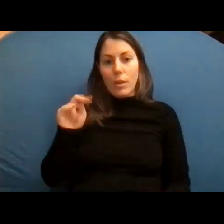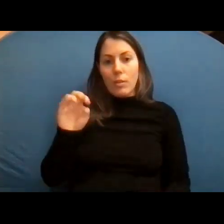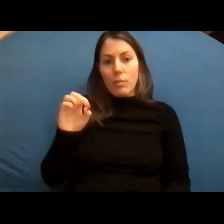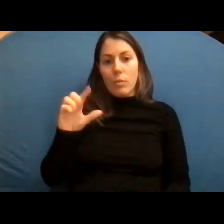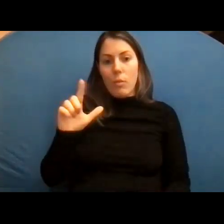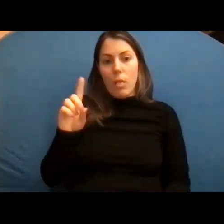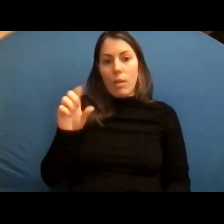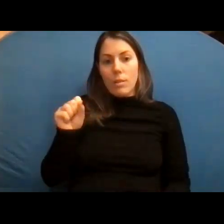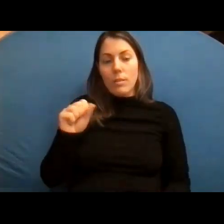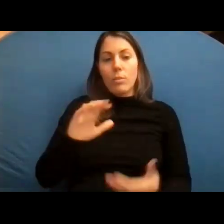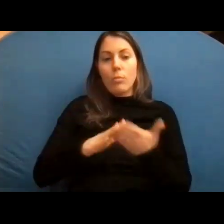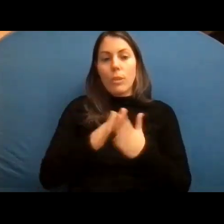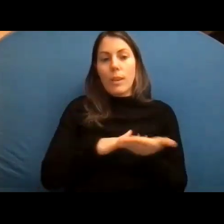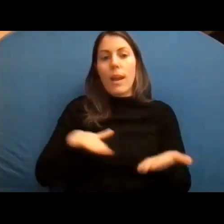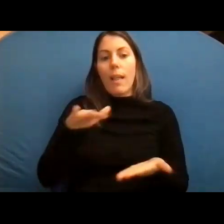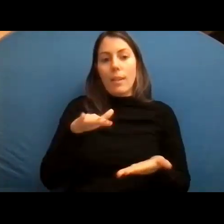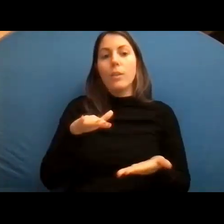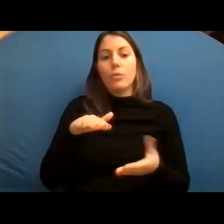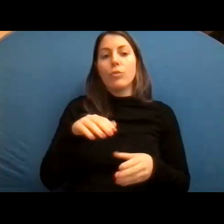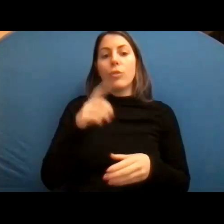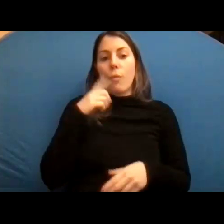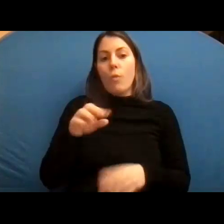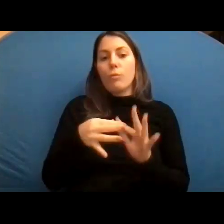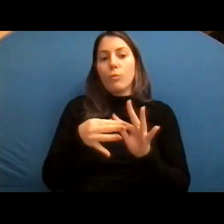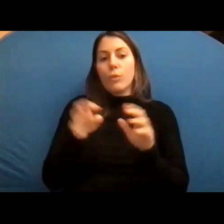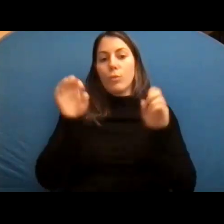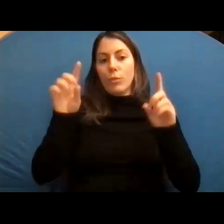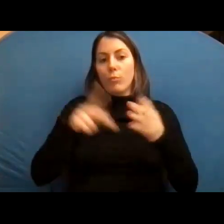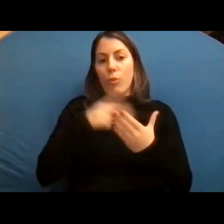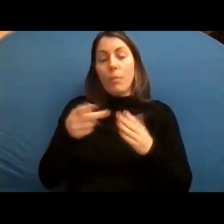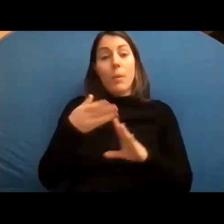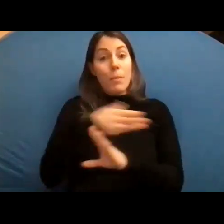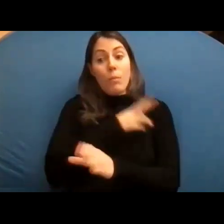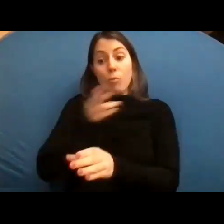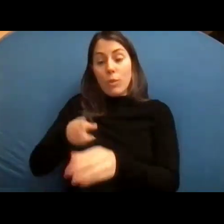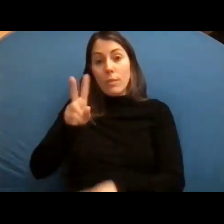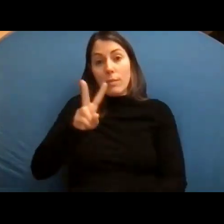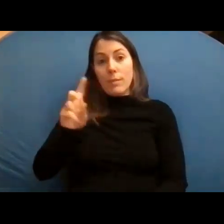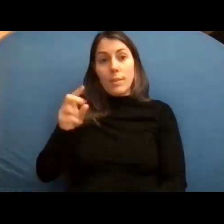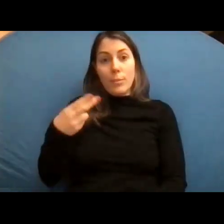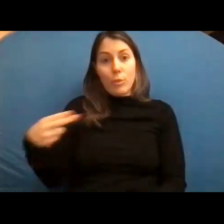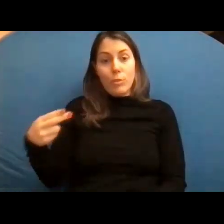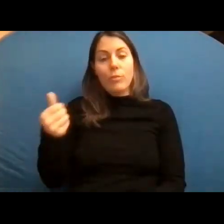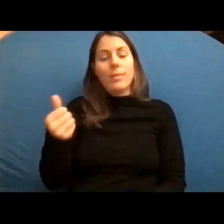Interpreter Education Program. Program.